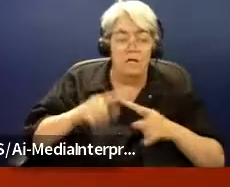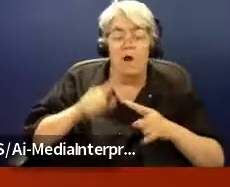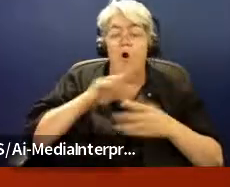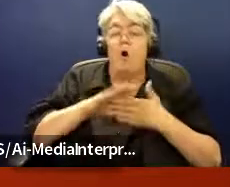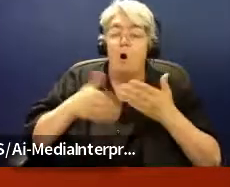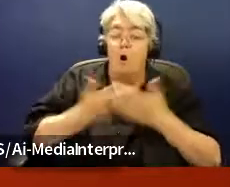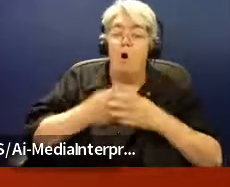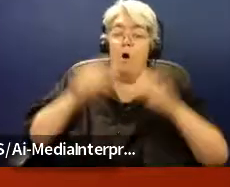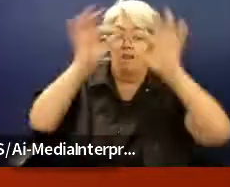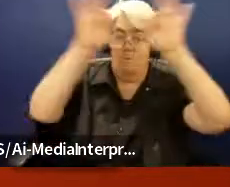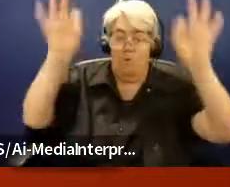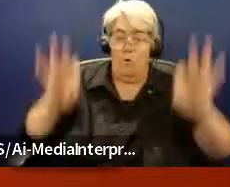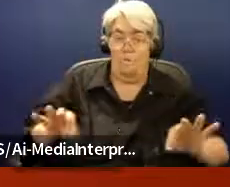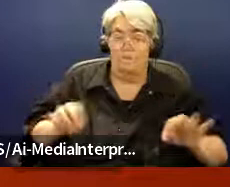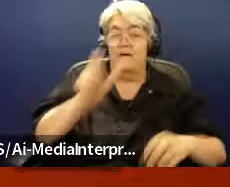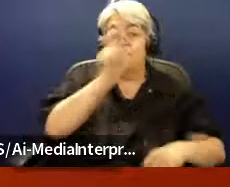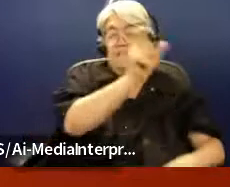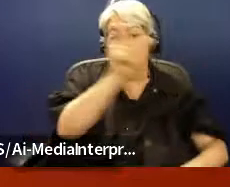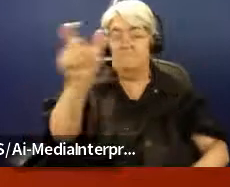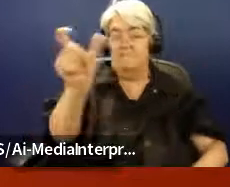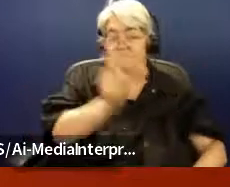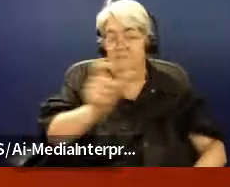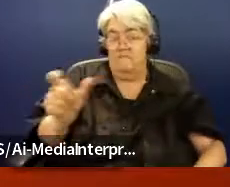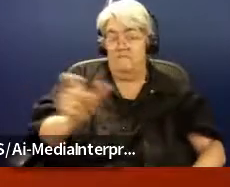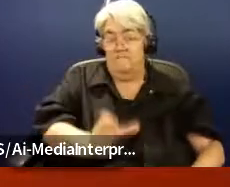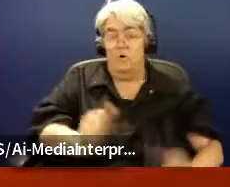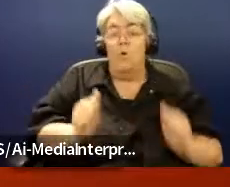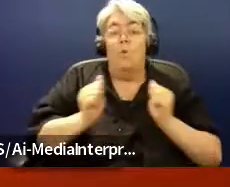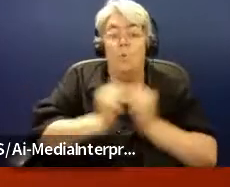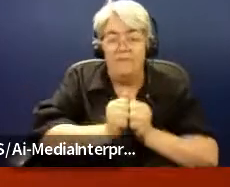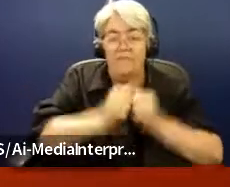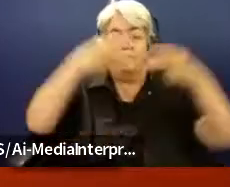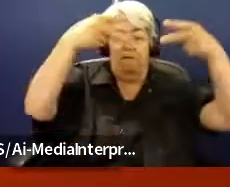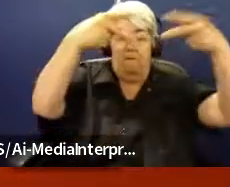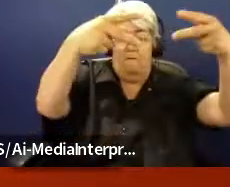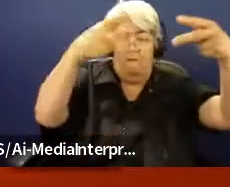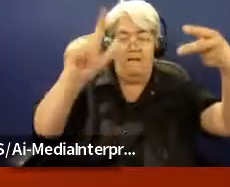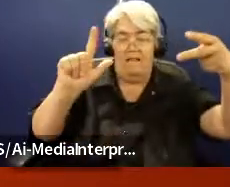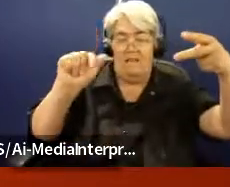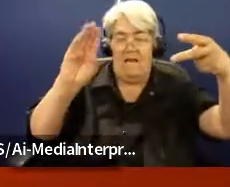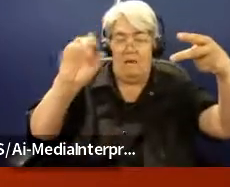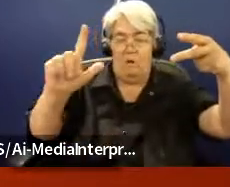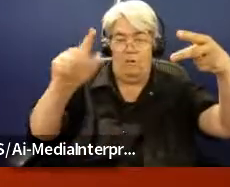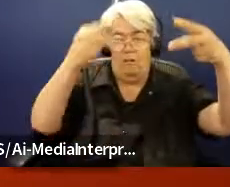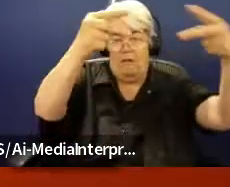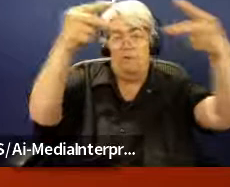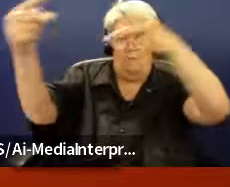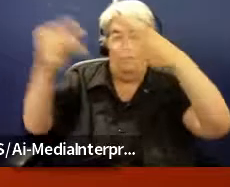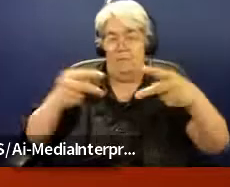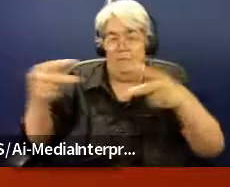Have already touched on forms and labels so obviously making sure that all form fields have some form of labeling method,